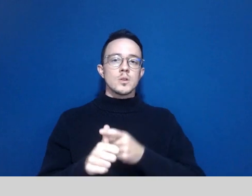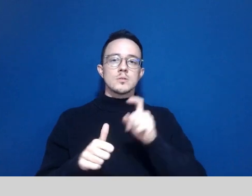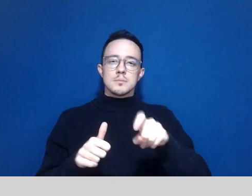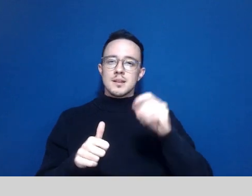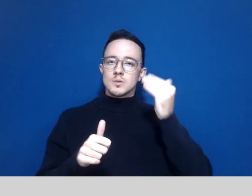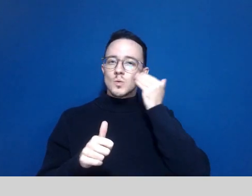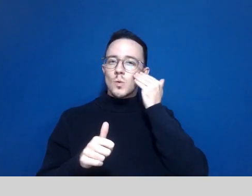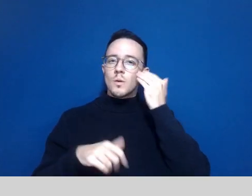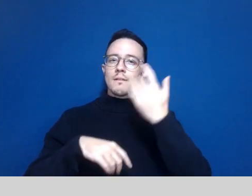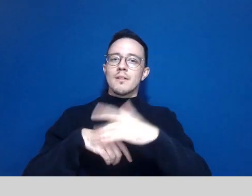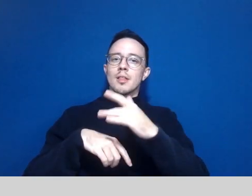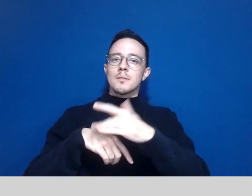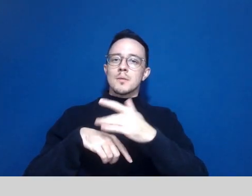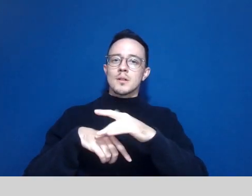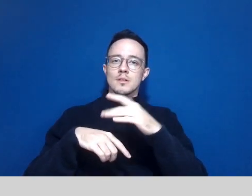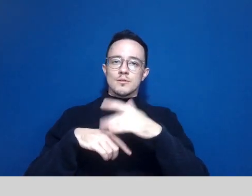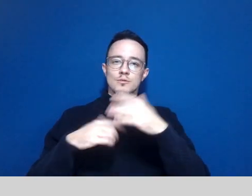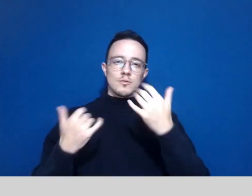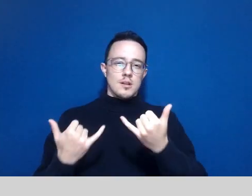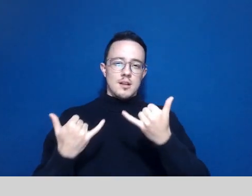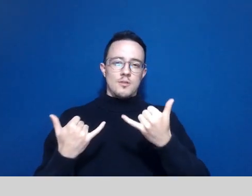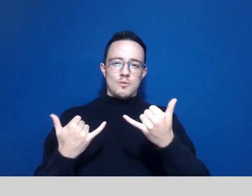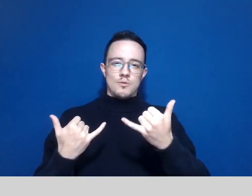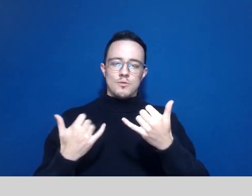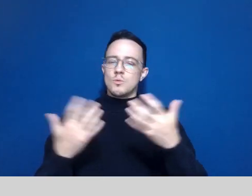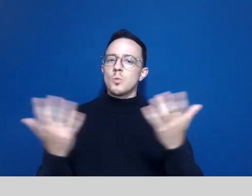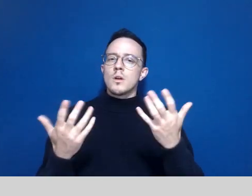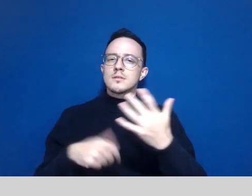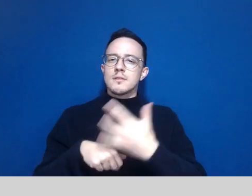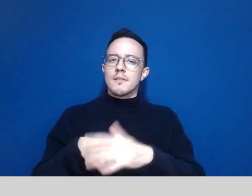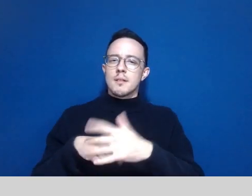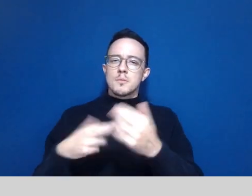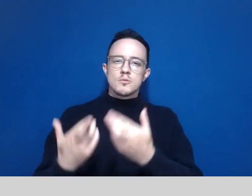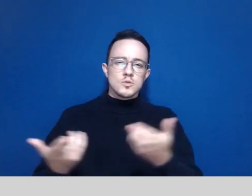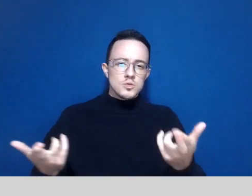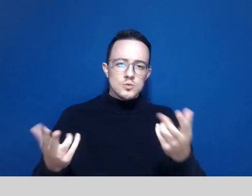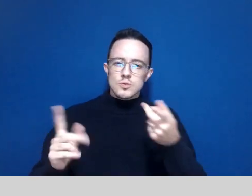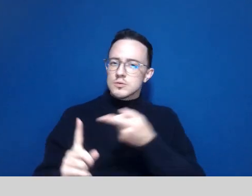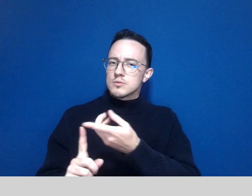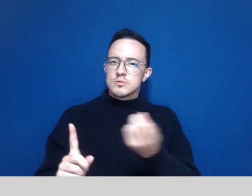The first thing that we need to do is we need to understand what's available to us already.